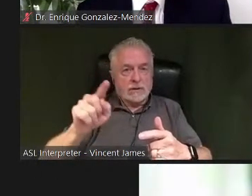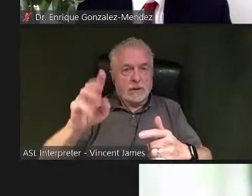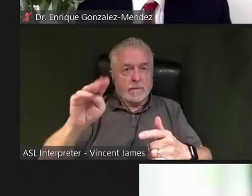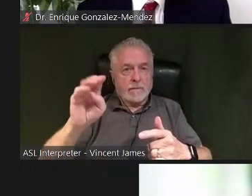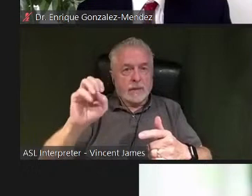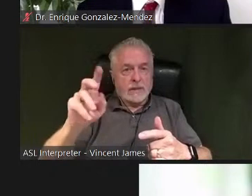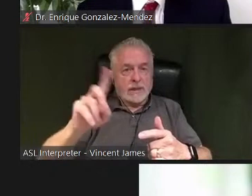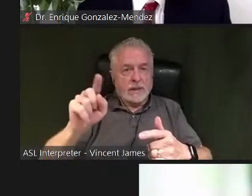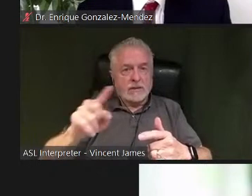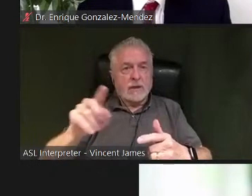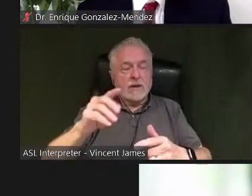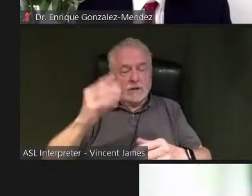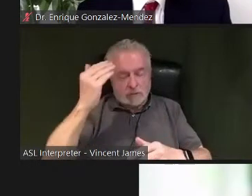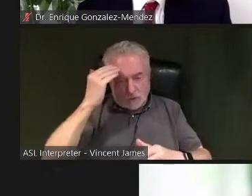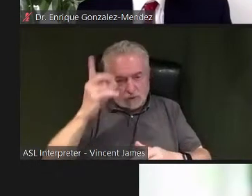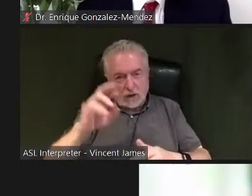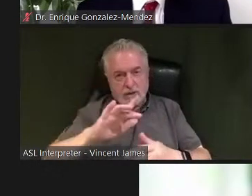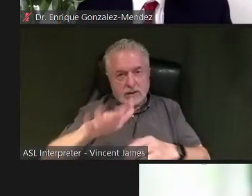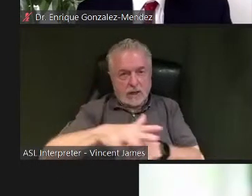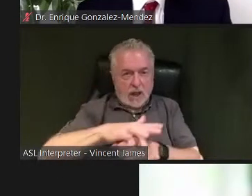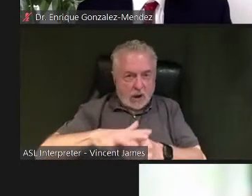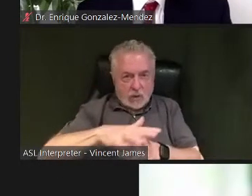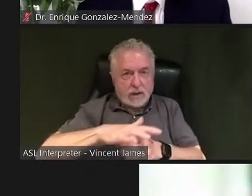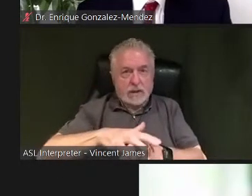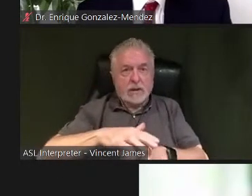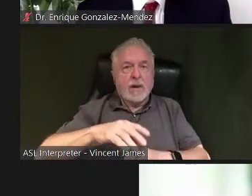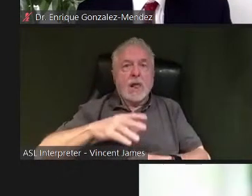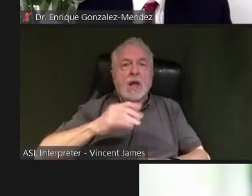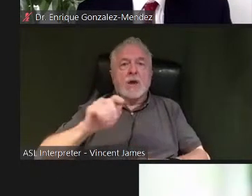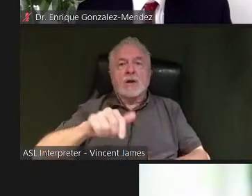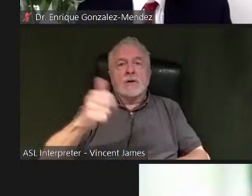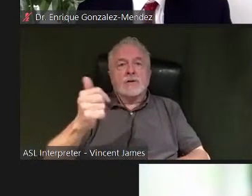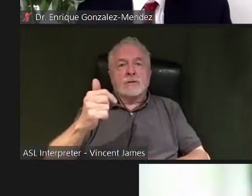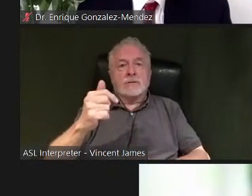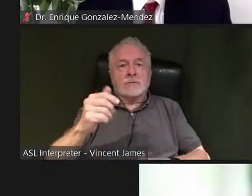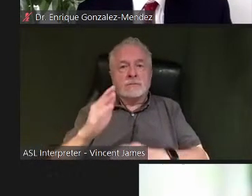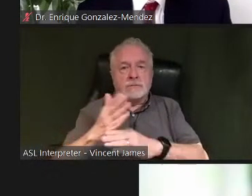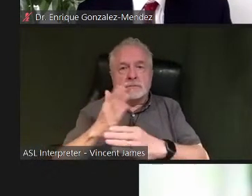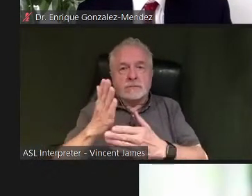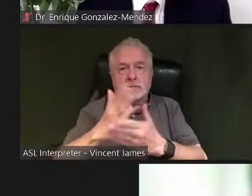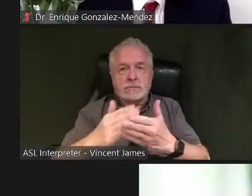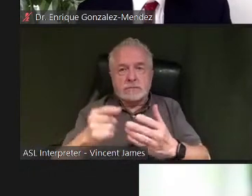We also invited them to continue, who is also going to share some statistics in